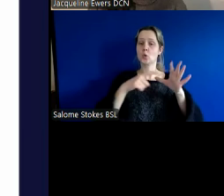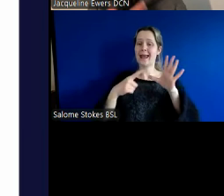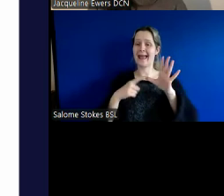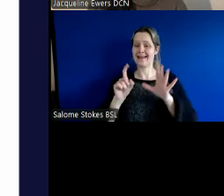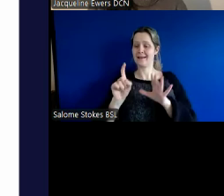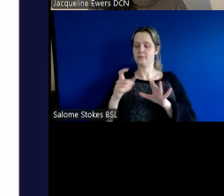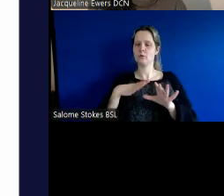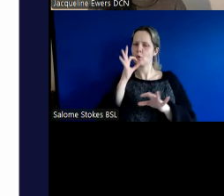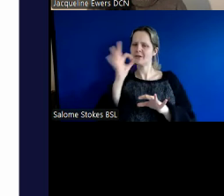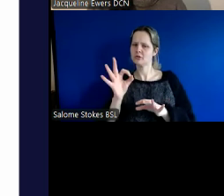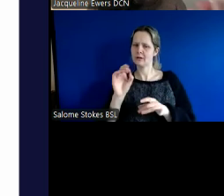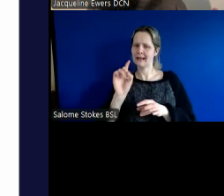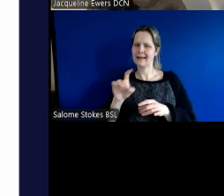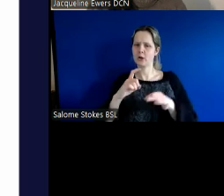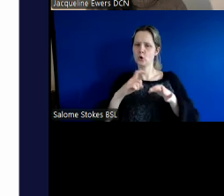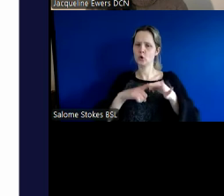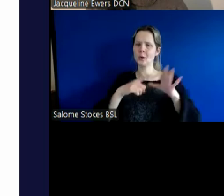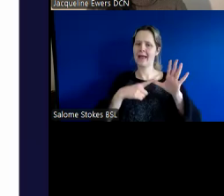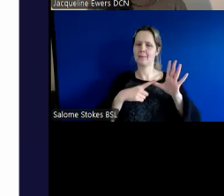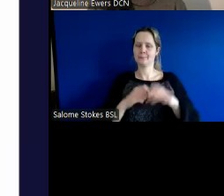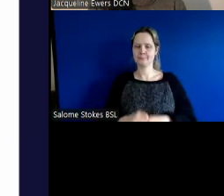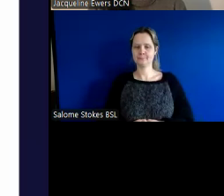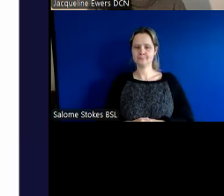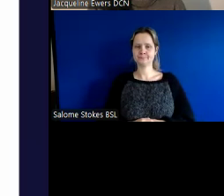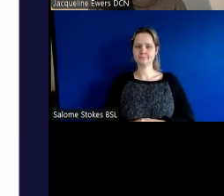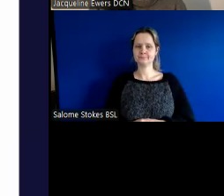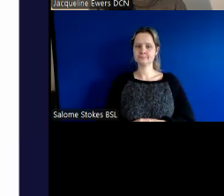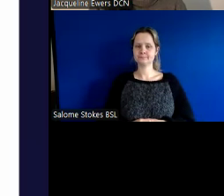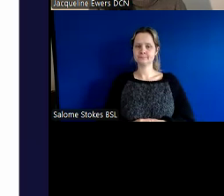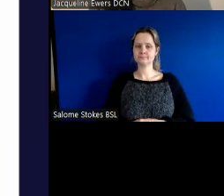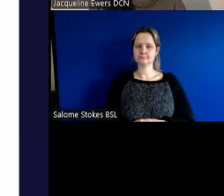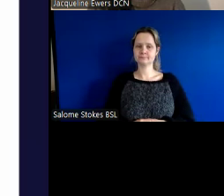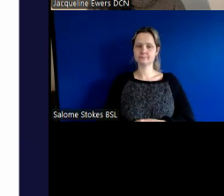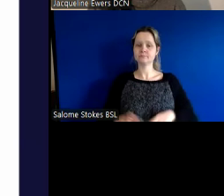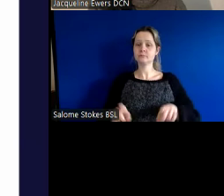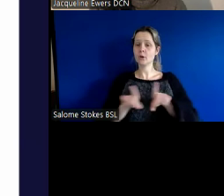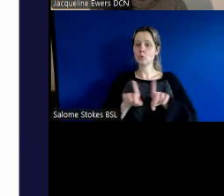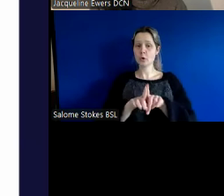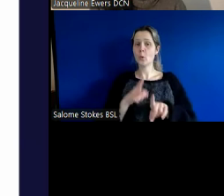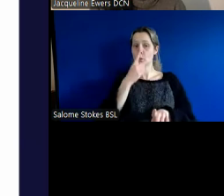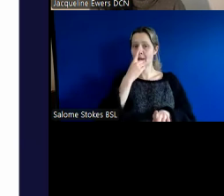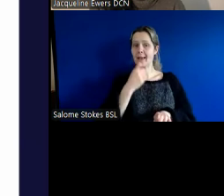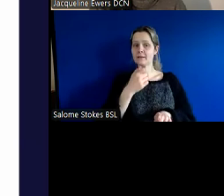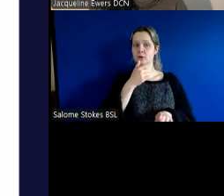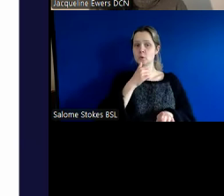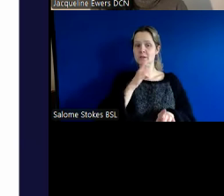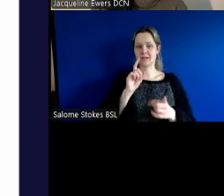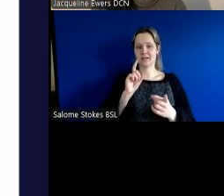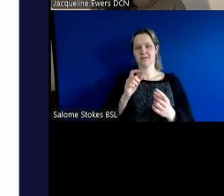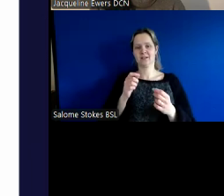as and when you think of them. You're also very welcome to use the reaction buttons. I've seen a couple of reactions so far.